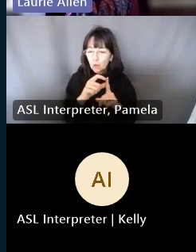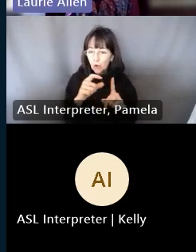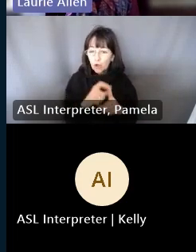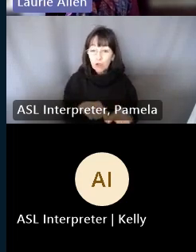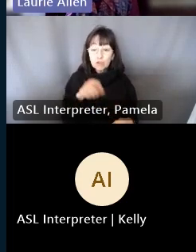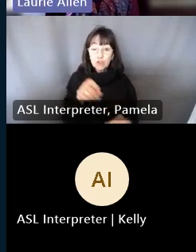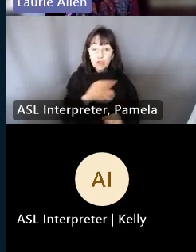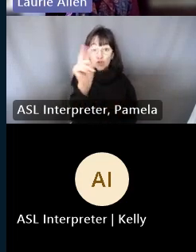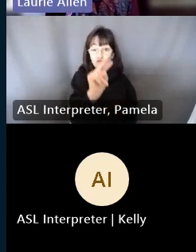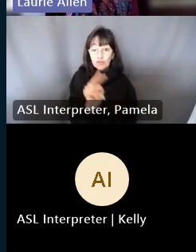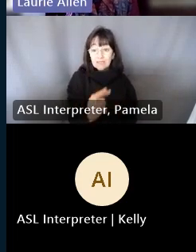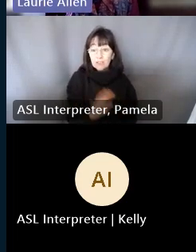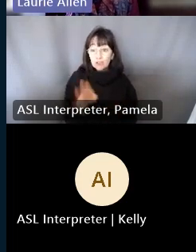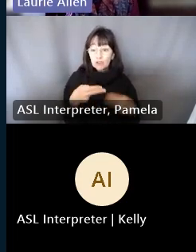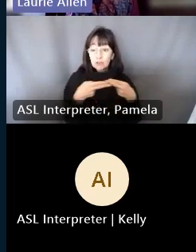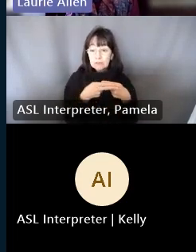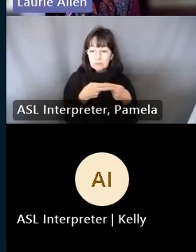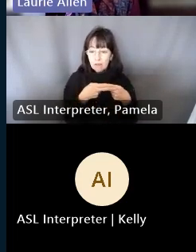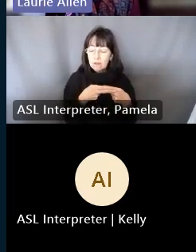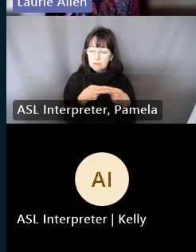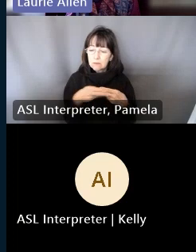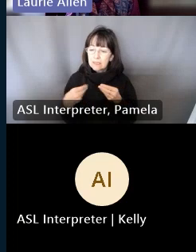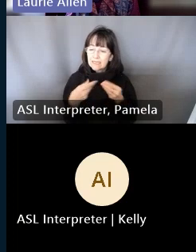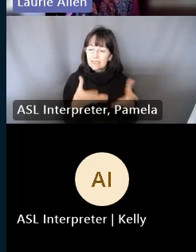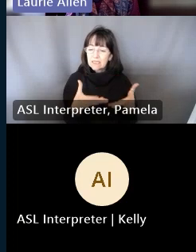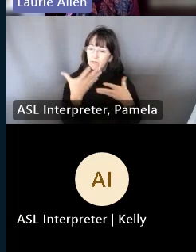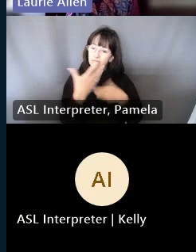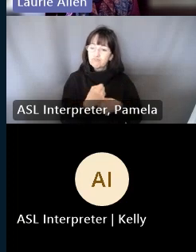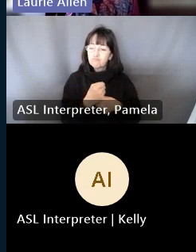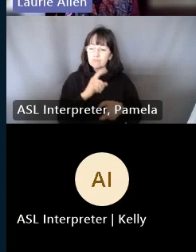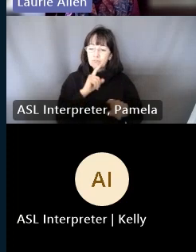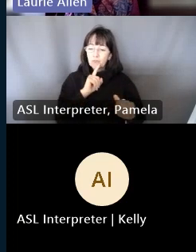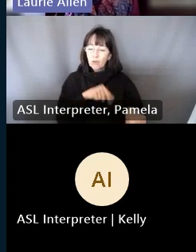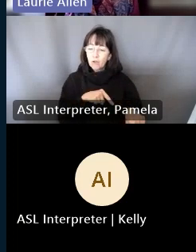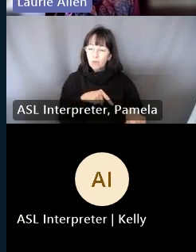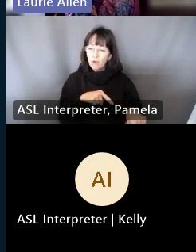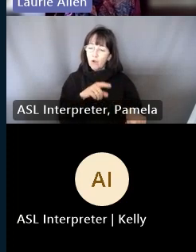and then at the end it gives you a comprehensive report. So, it's just a great way to get comfortable with your presentation skills.